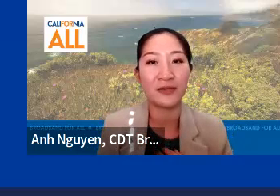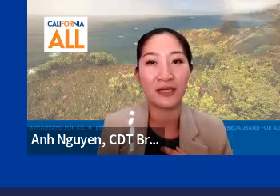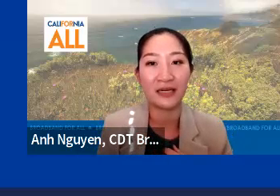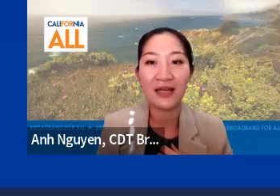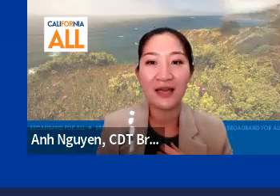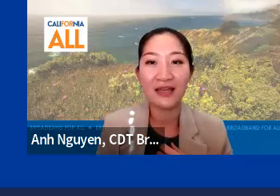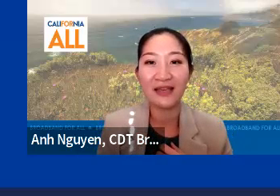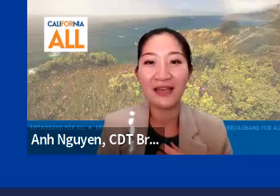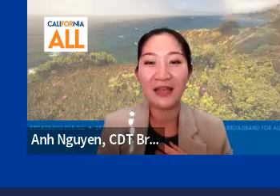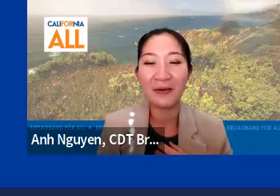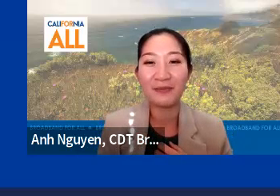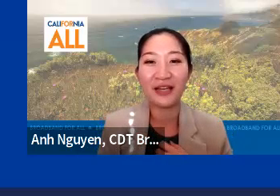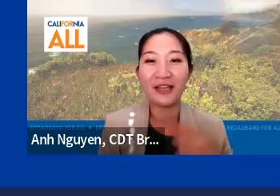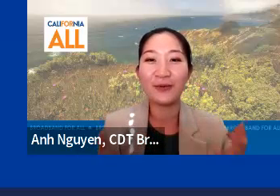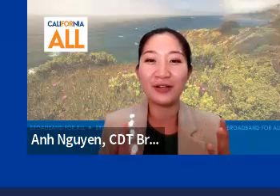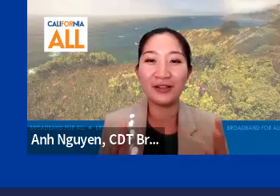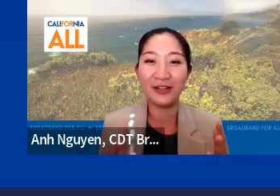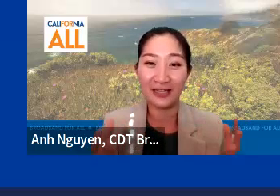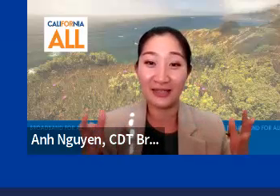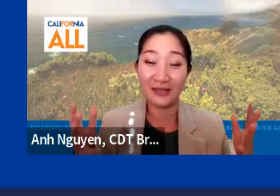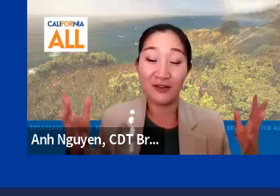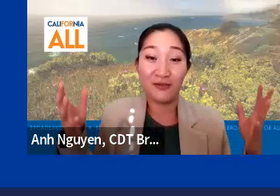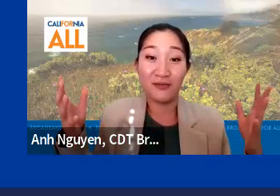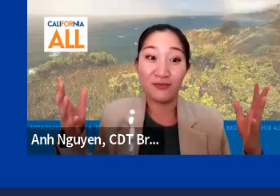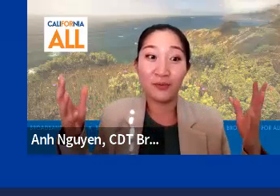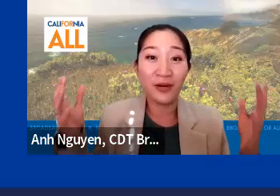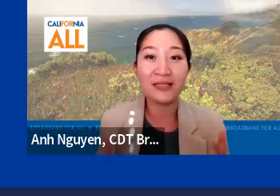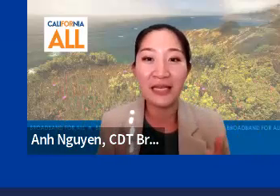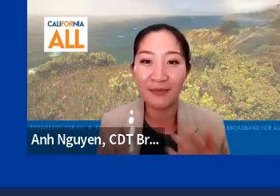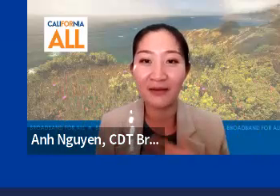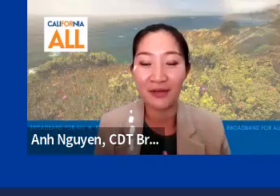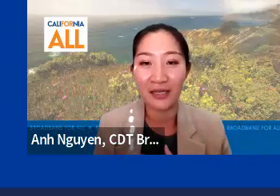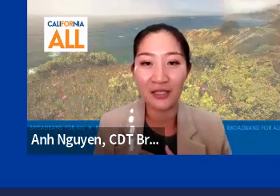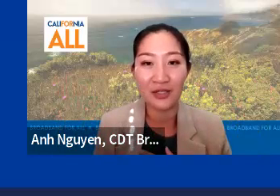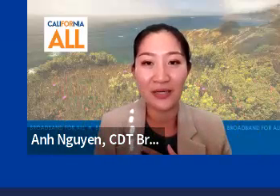work and think, you know, bringing you all along as as our one team. Now really to do